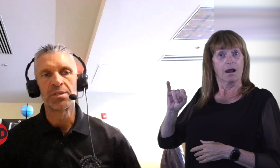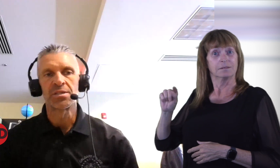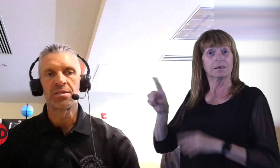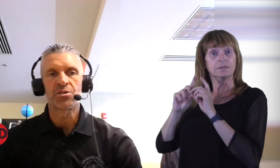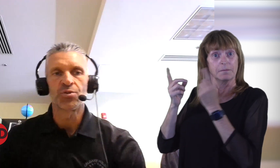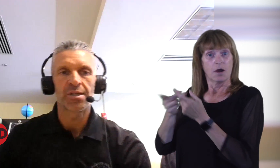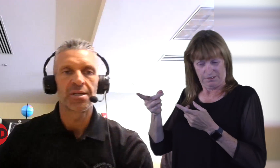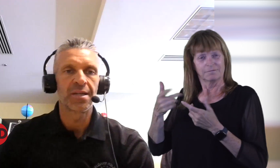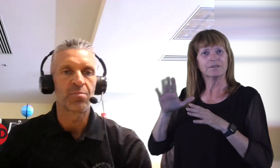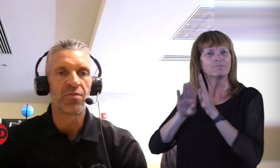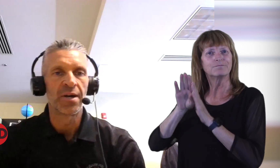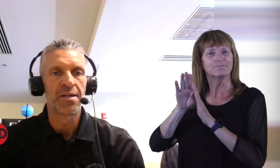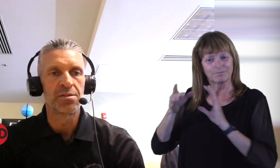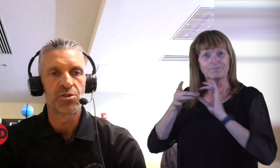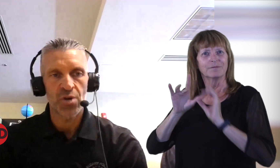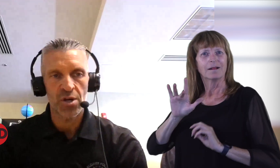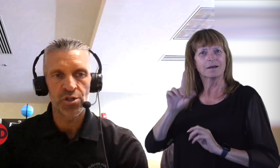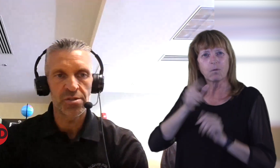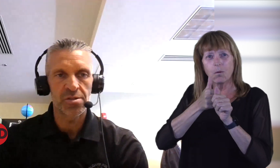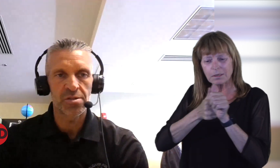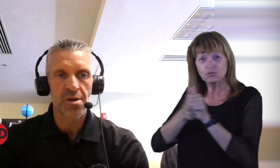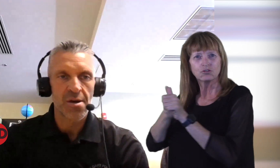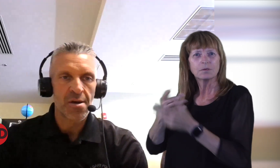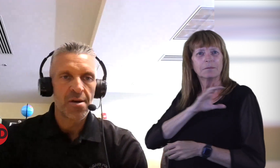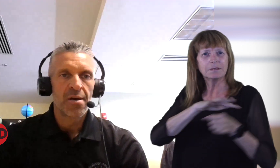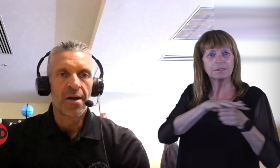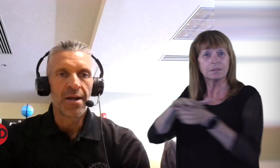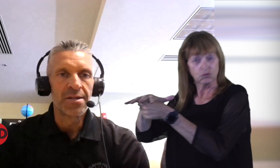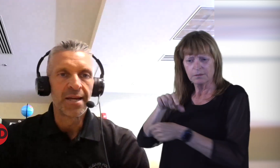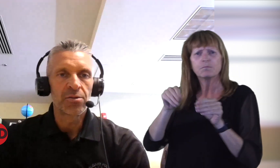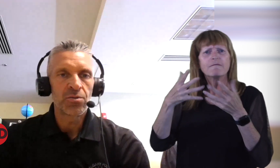provides instructions on how to download the app and how to reach